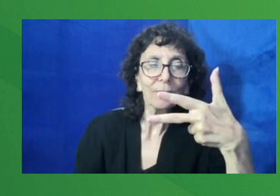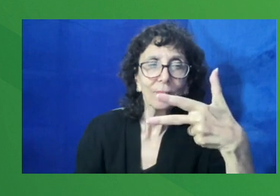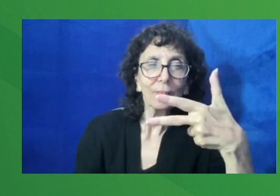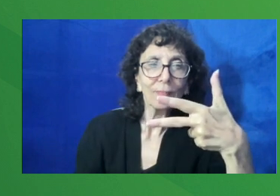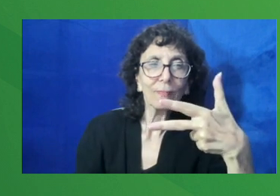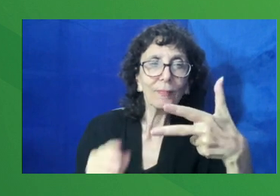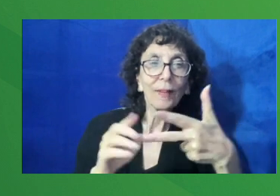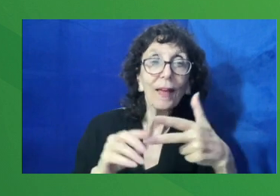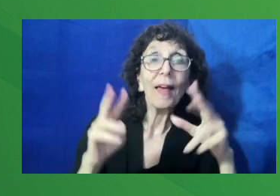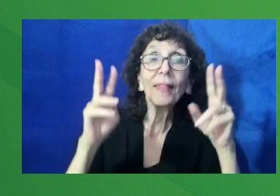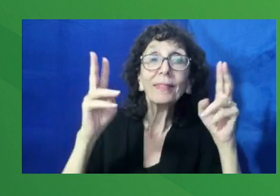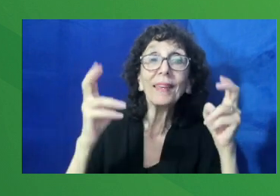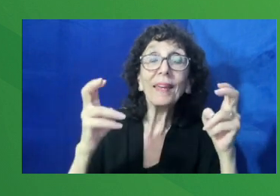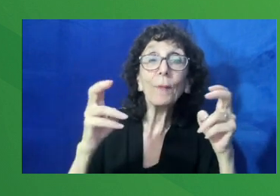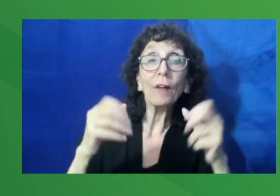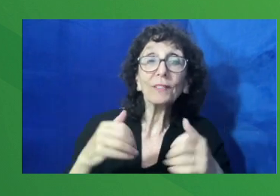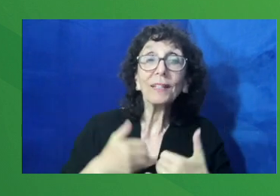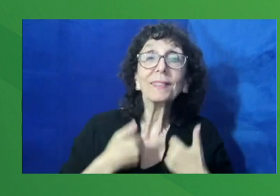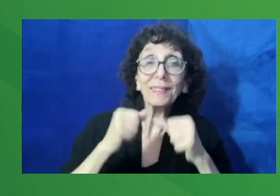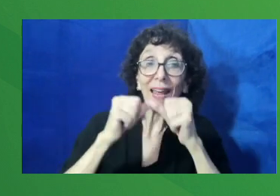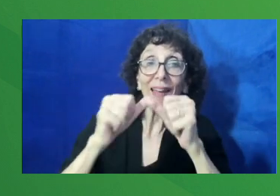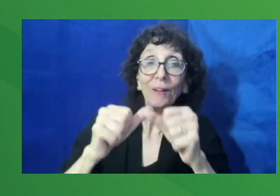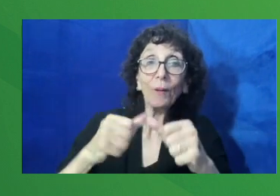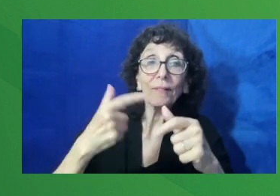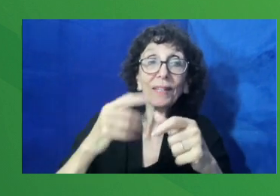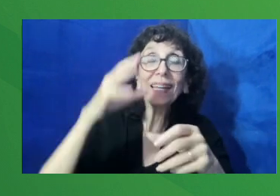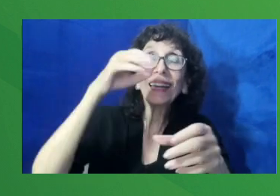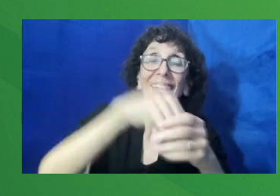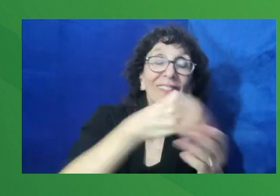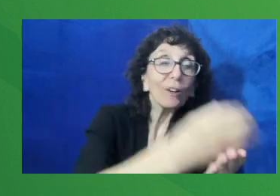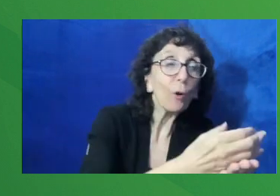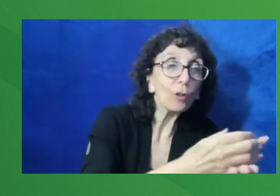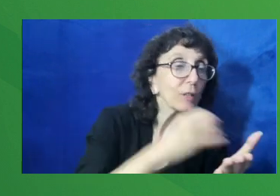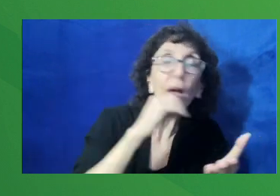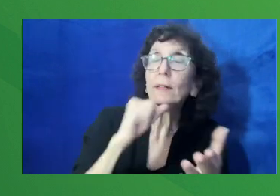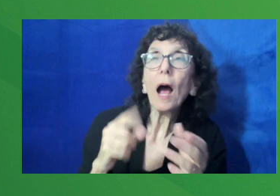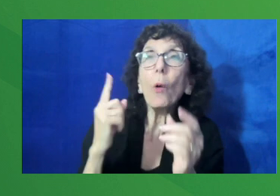of sustainable living within the course, not the unit of instruction. And we'll get to that.